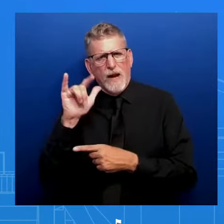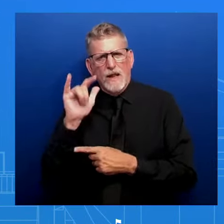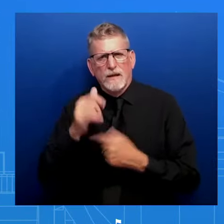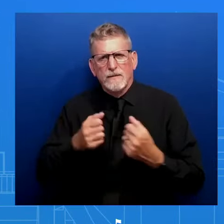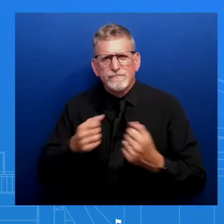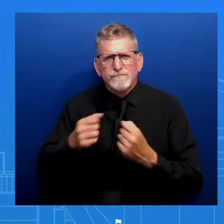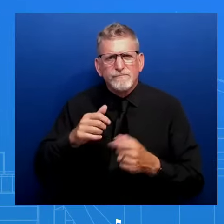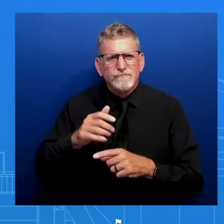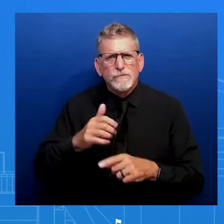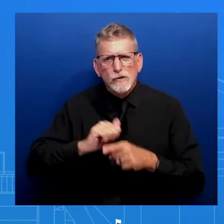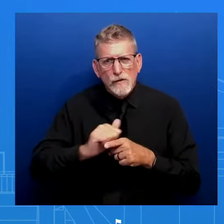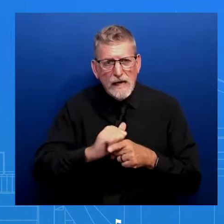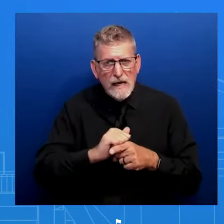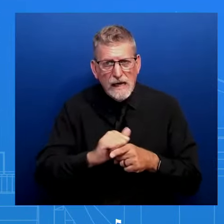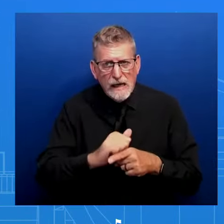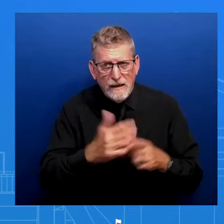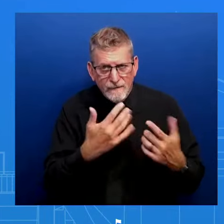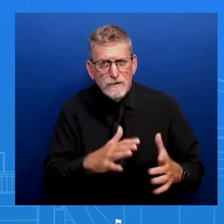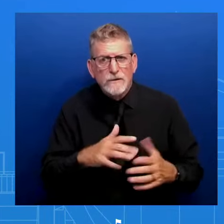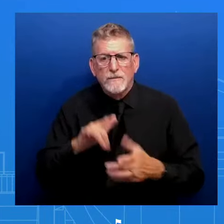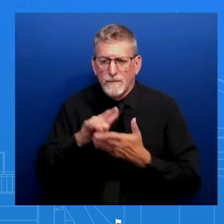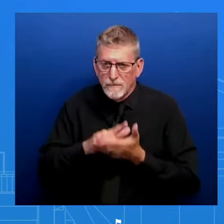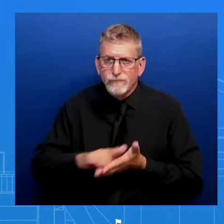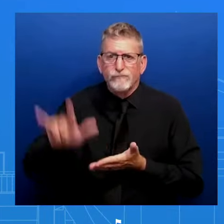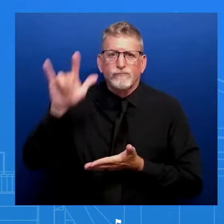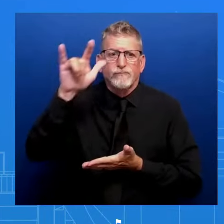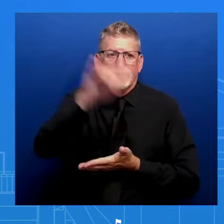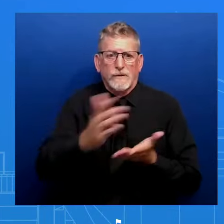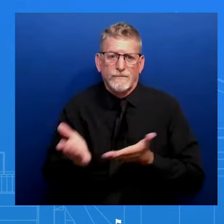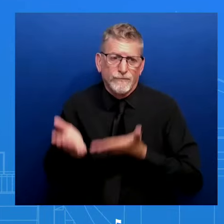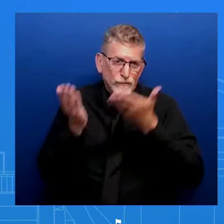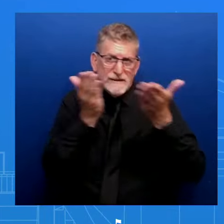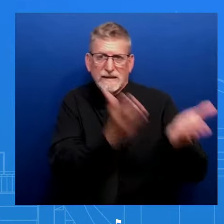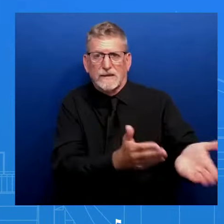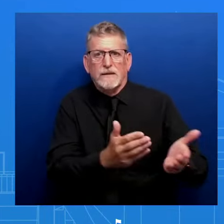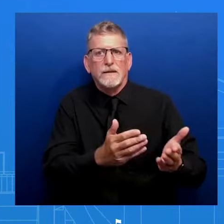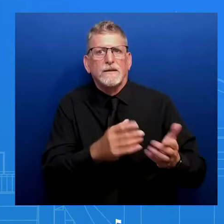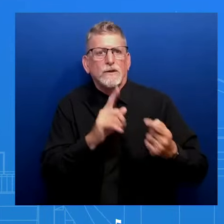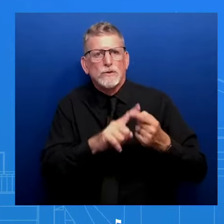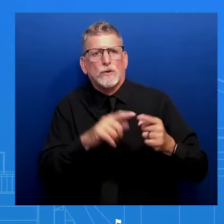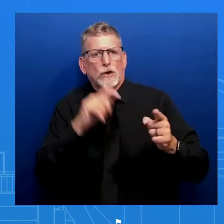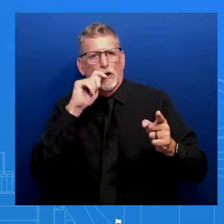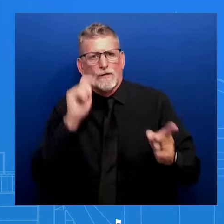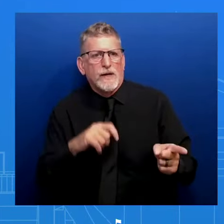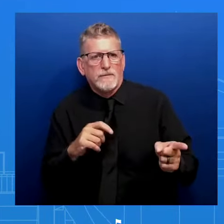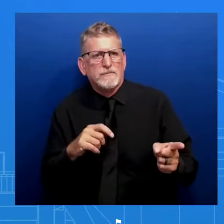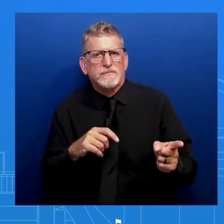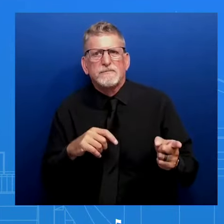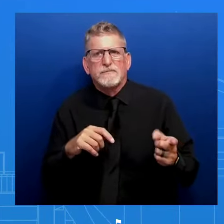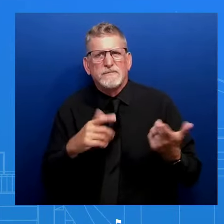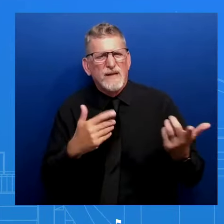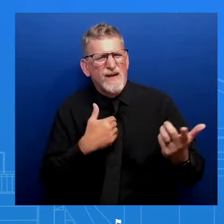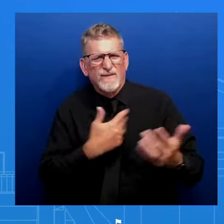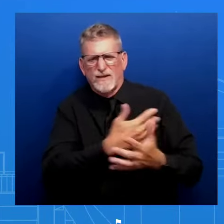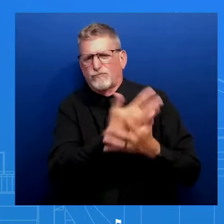And -- but they've got tanks. They've got artillery. They've got HIMARS. And we're going to continue to work with them every single day